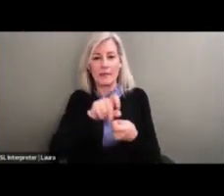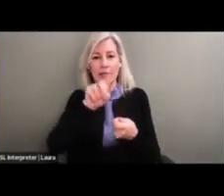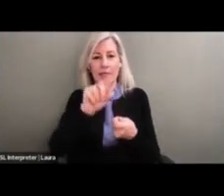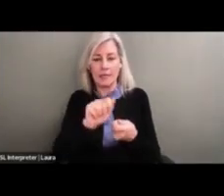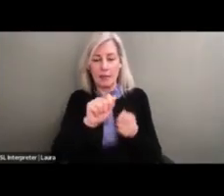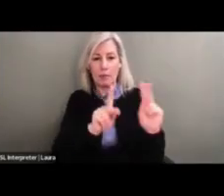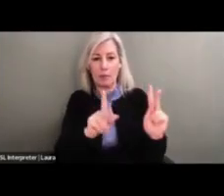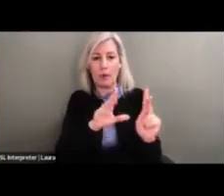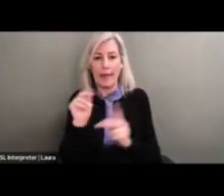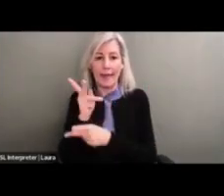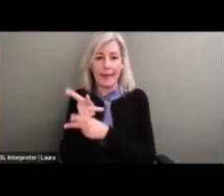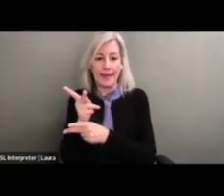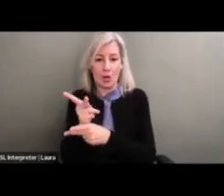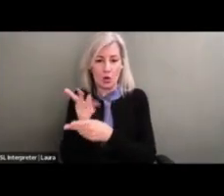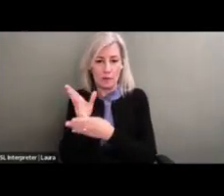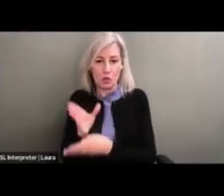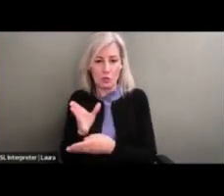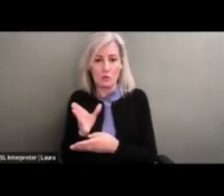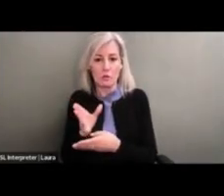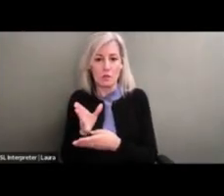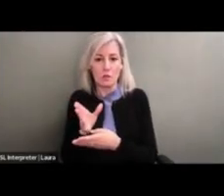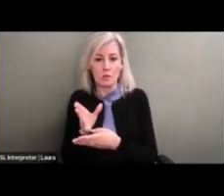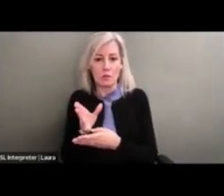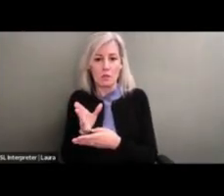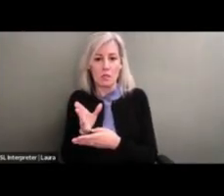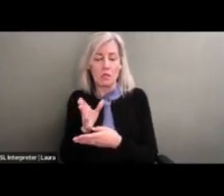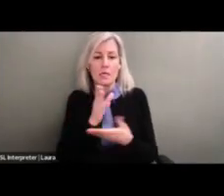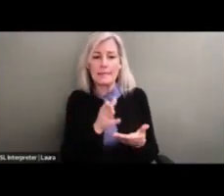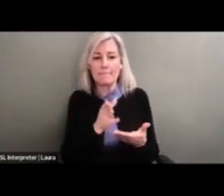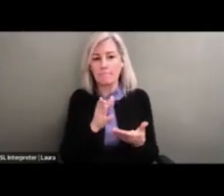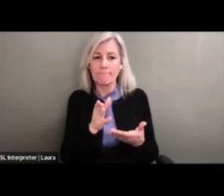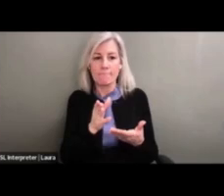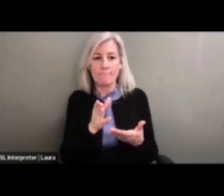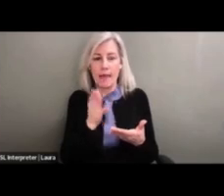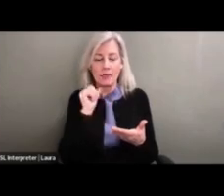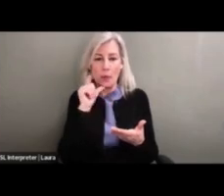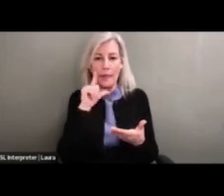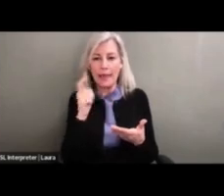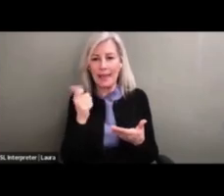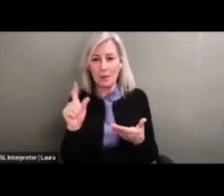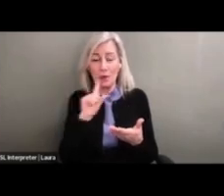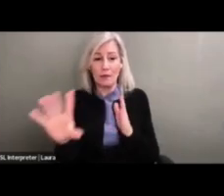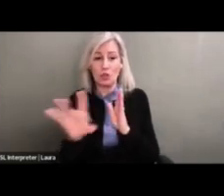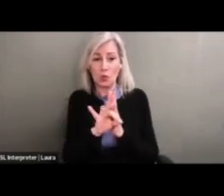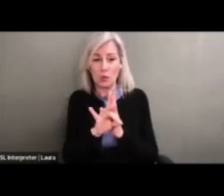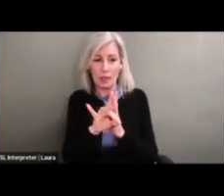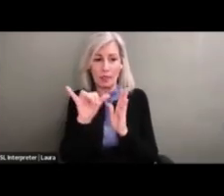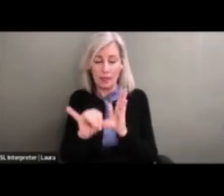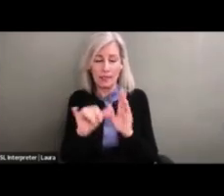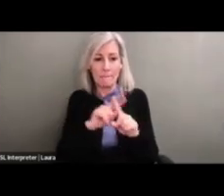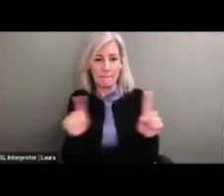and paperwork requirements through the community engagement requirements. Specific to disabled people and caregivers,